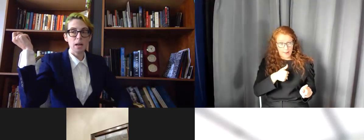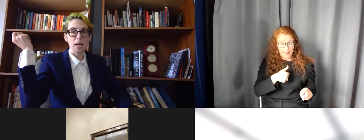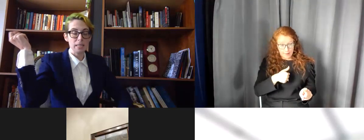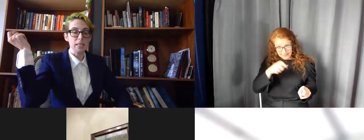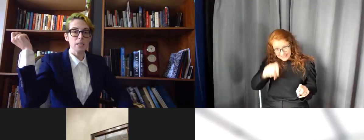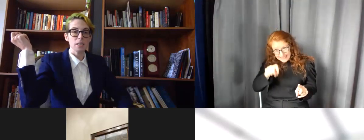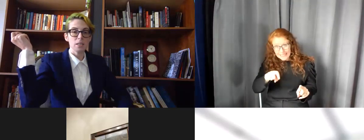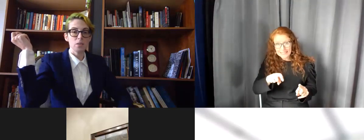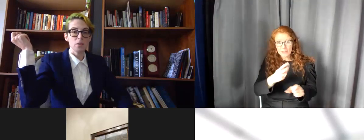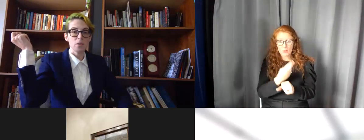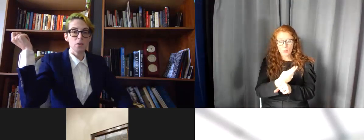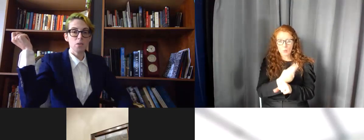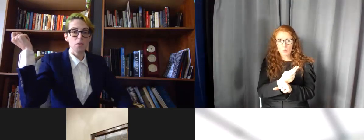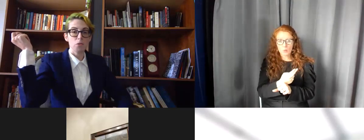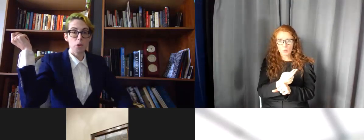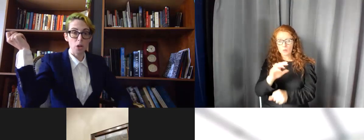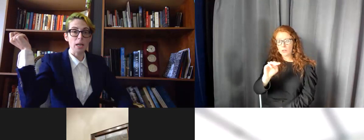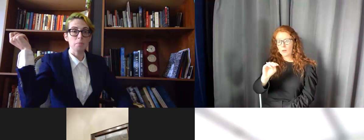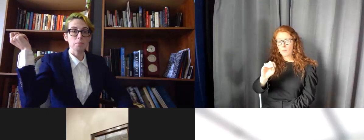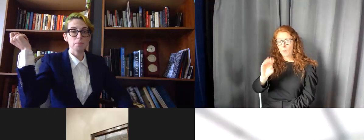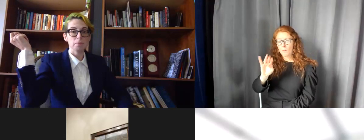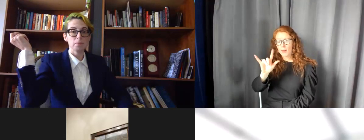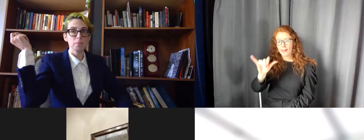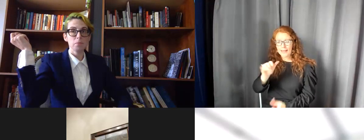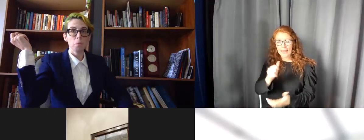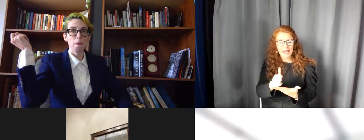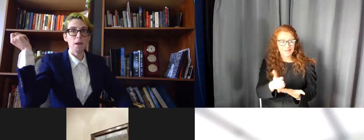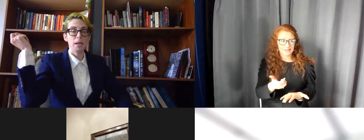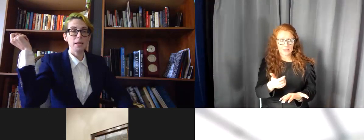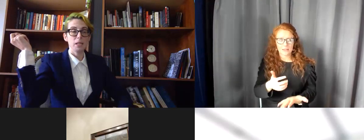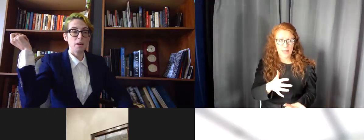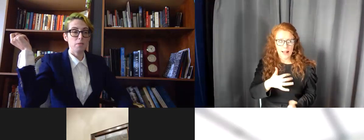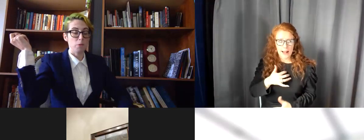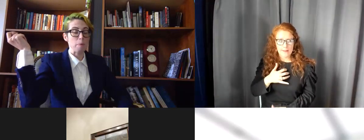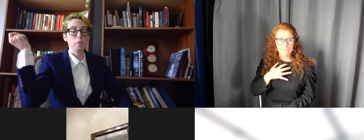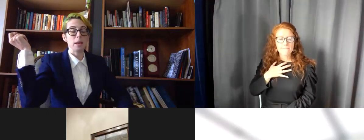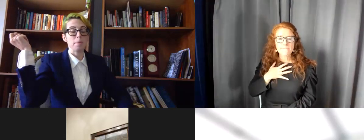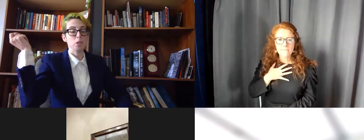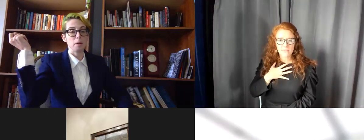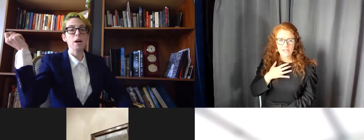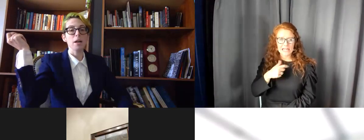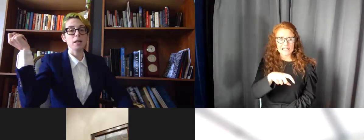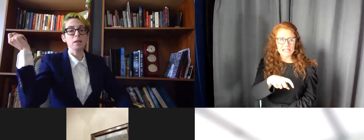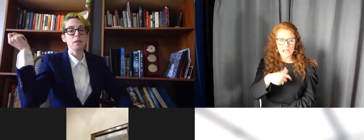Farrah Garland: I didn't for a long time. and I did a lot of irreparable damage to my body